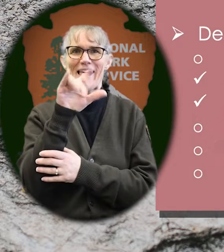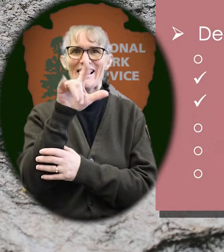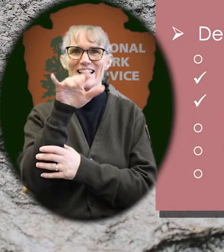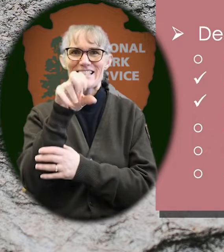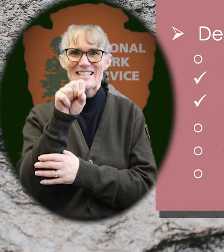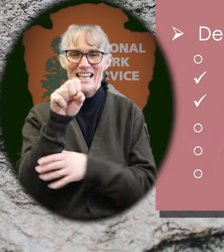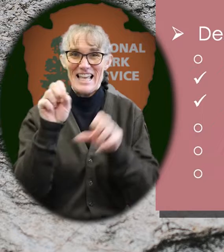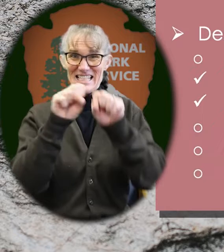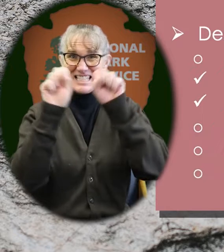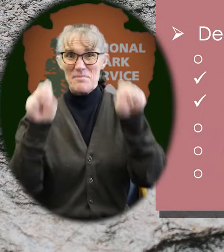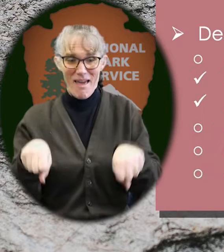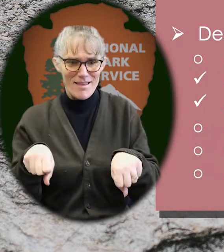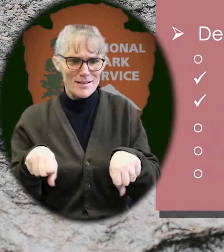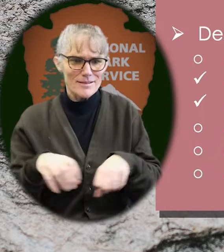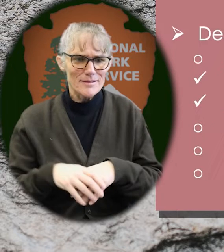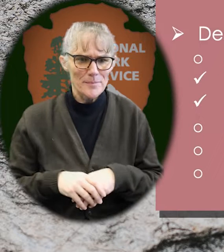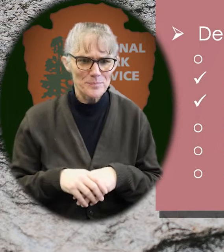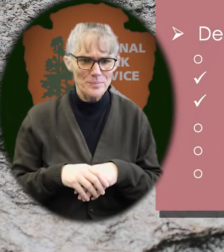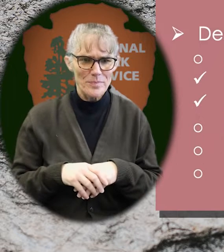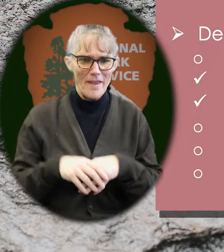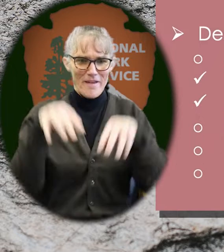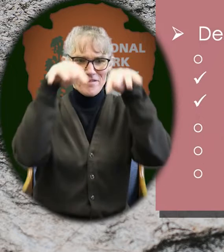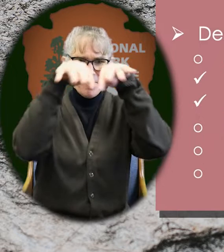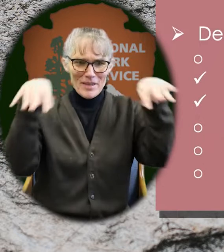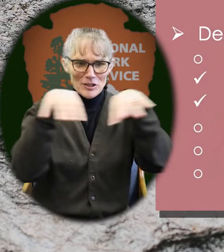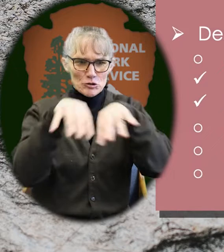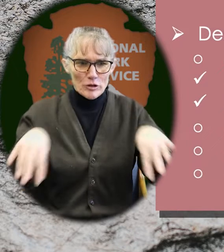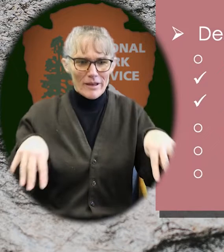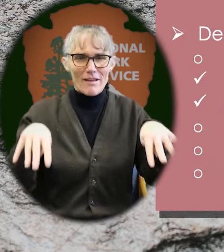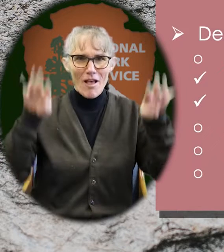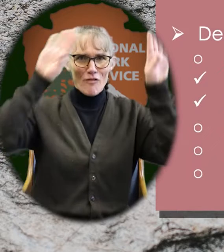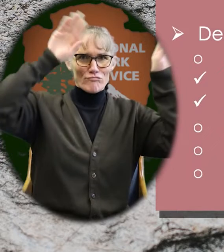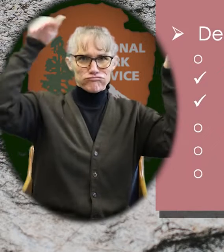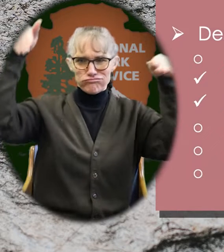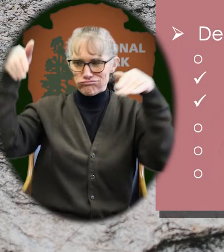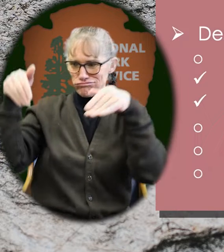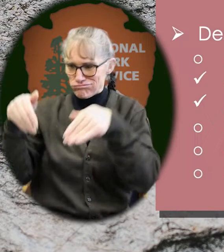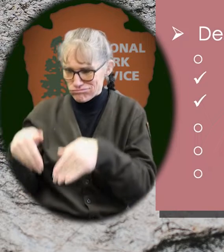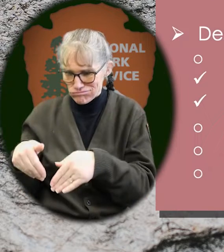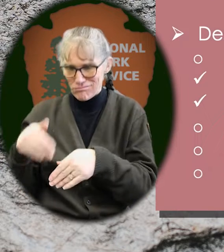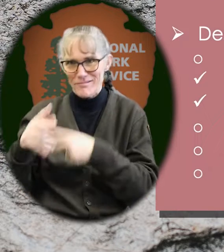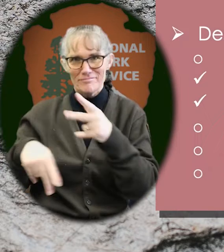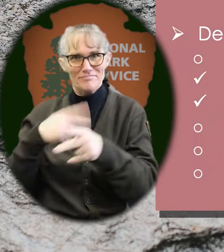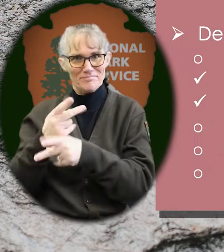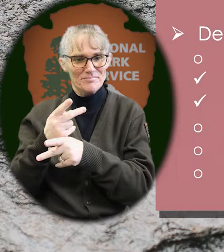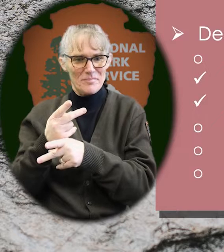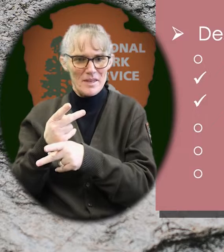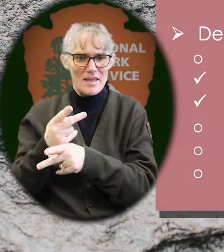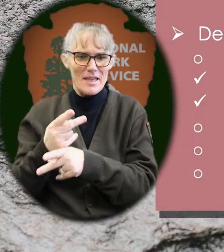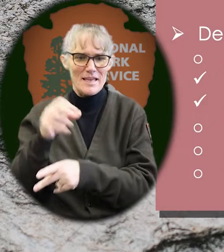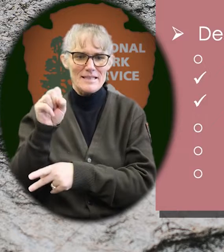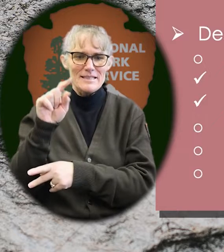So, now we're zooming in on just one genus within the Stenomylines, which is the namesake genus Stenomylus.